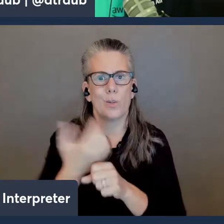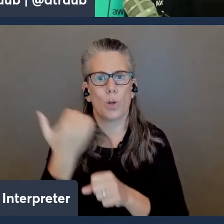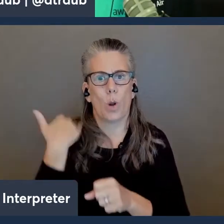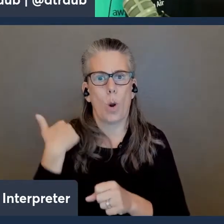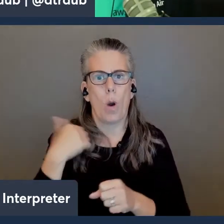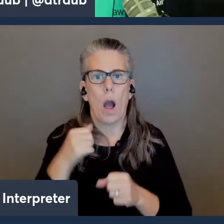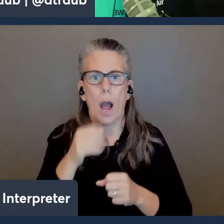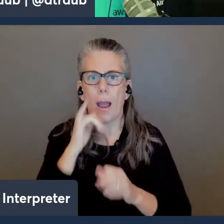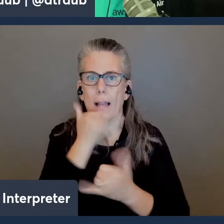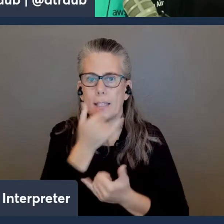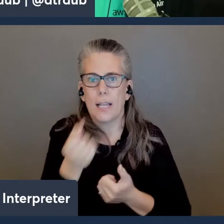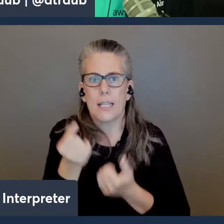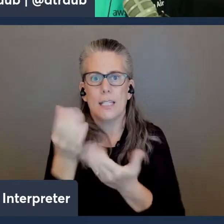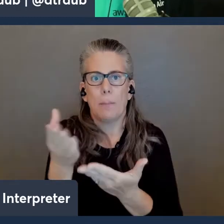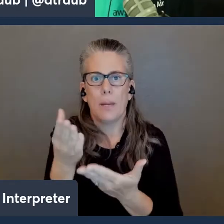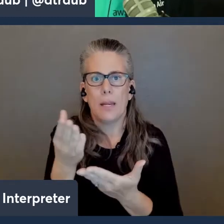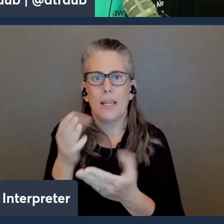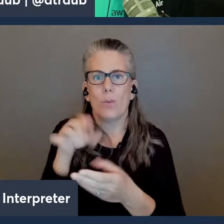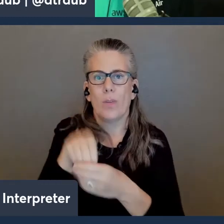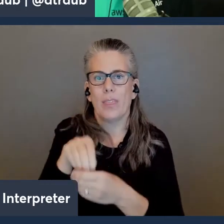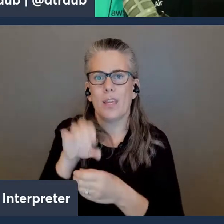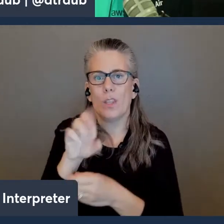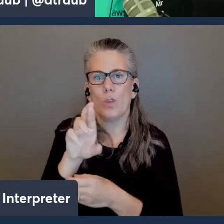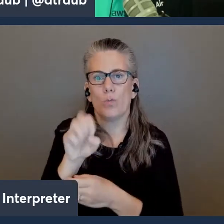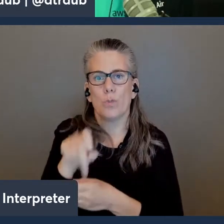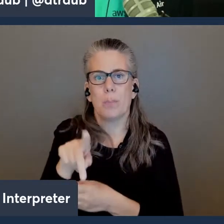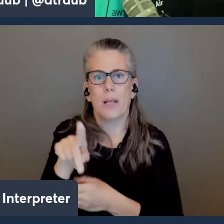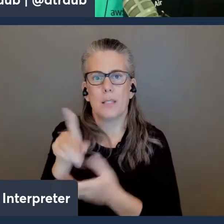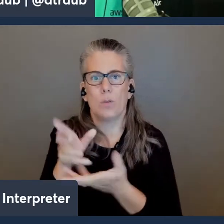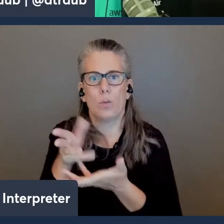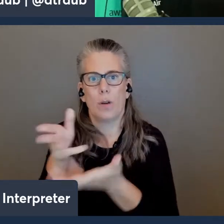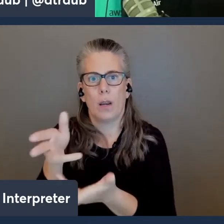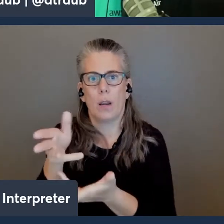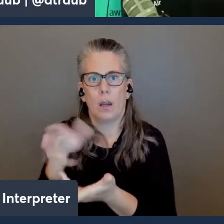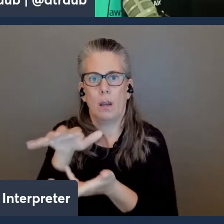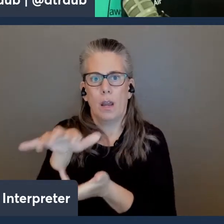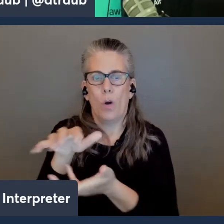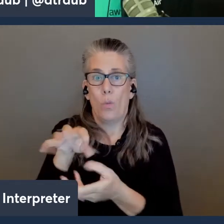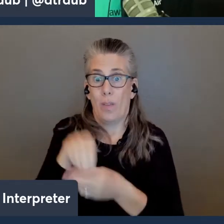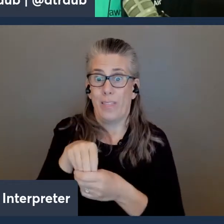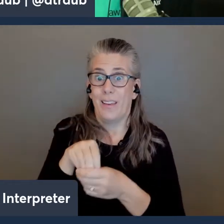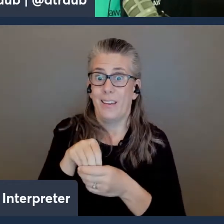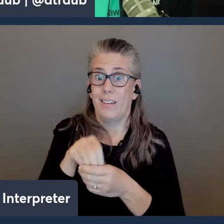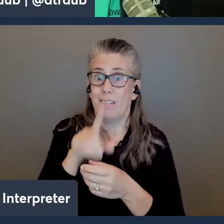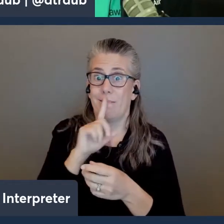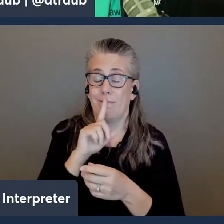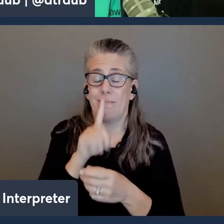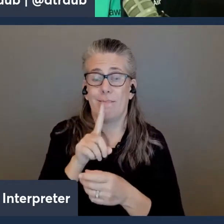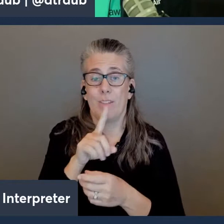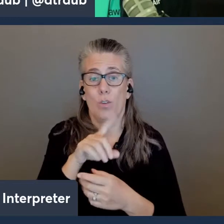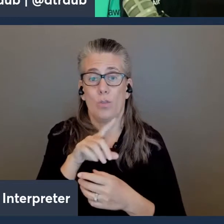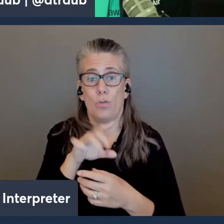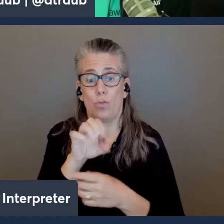into a repository that had included credentials. And this is something that you generally want to avoid.